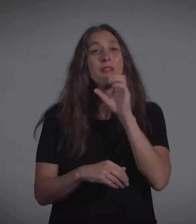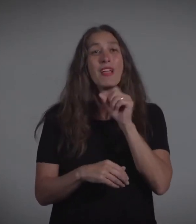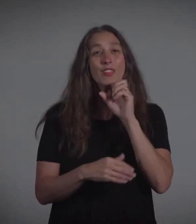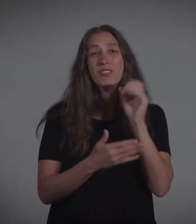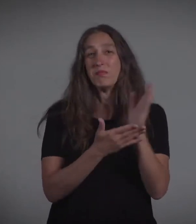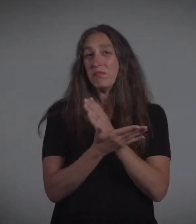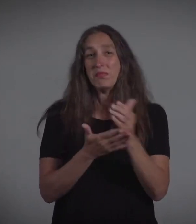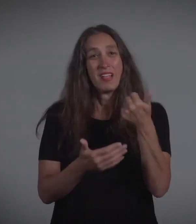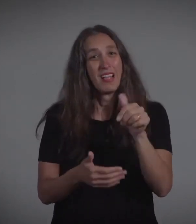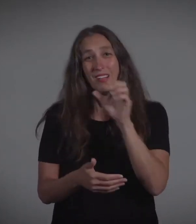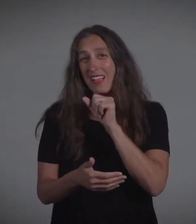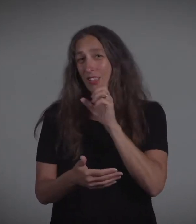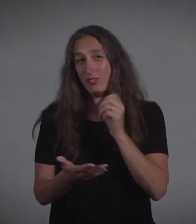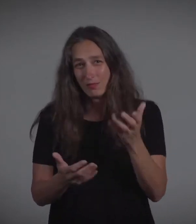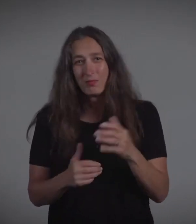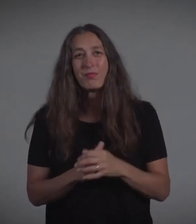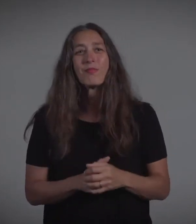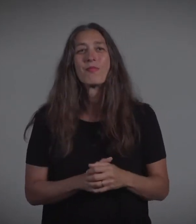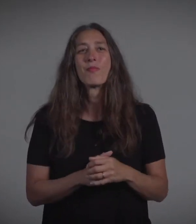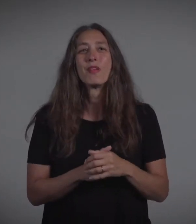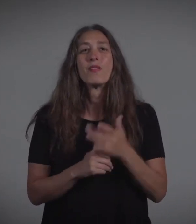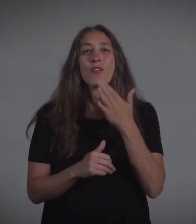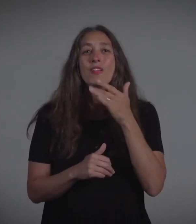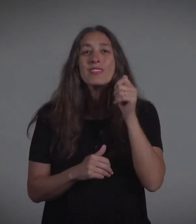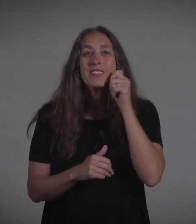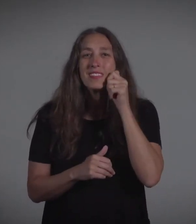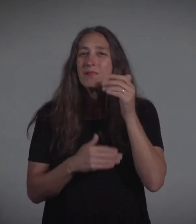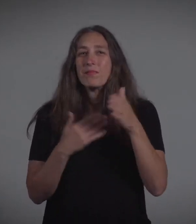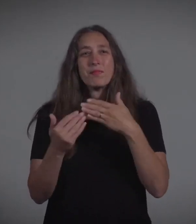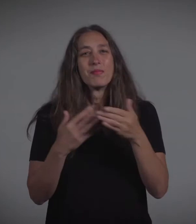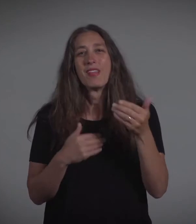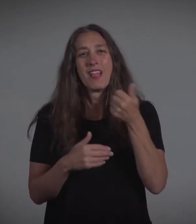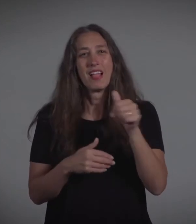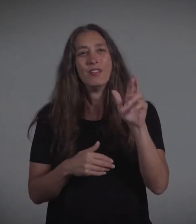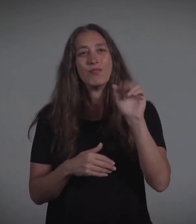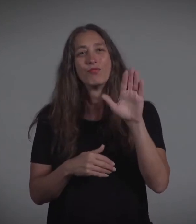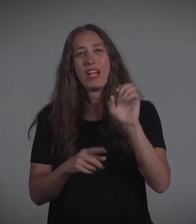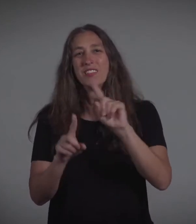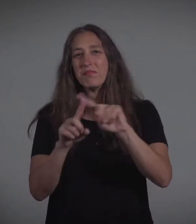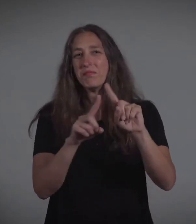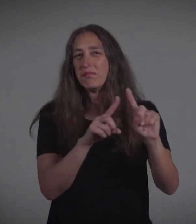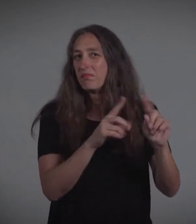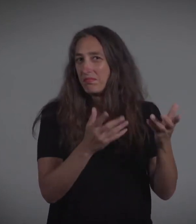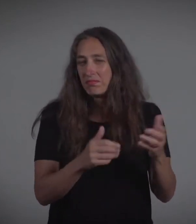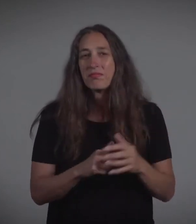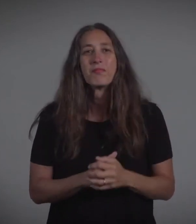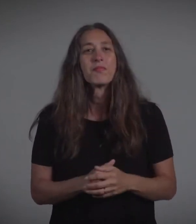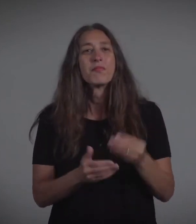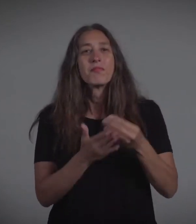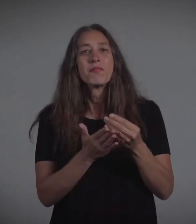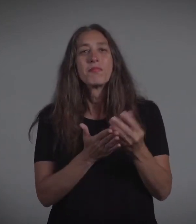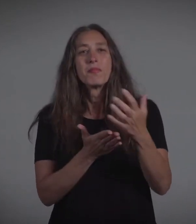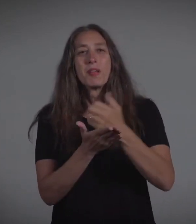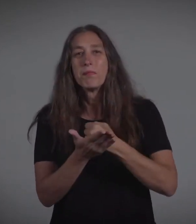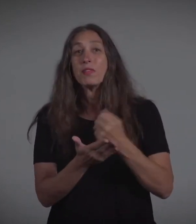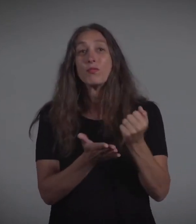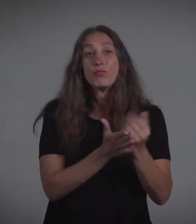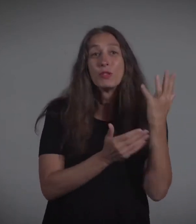Age doesn't matter, young or old. DV happens to people of any race, any income level -